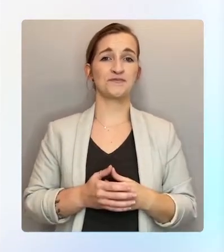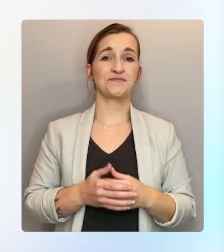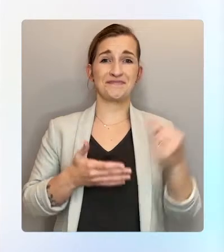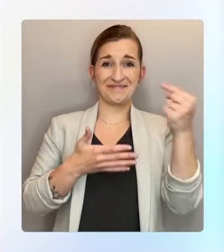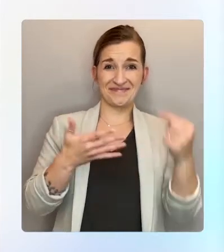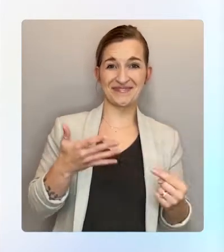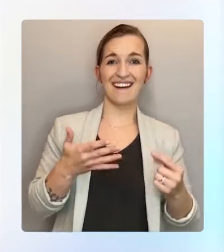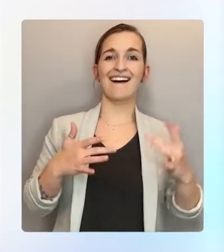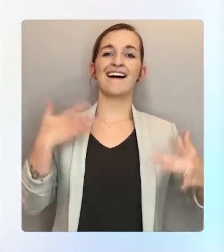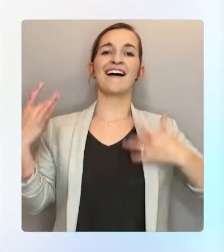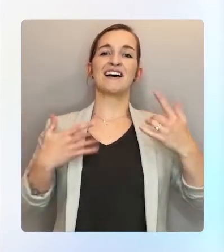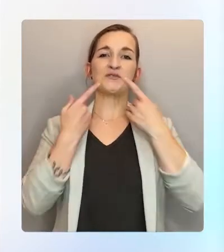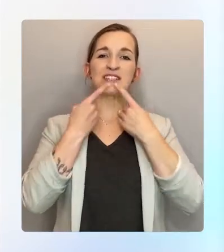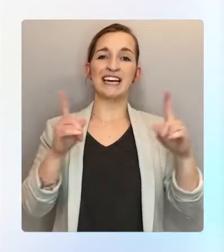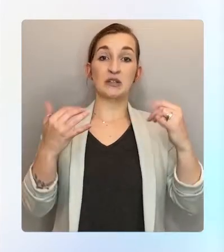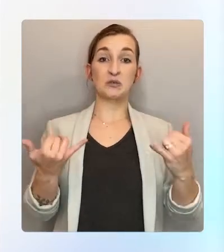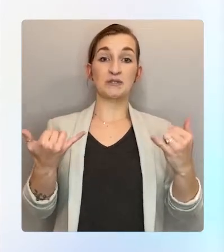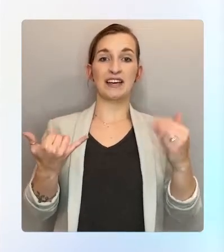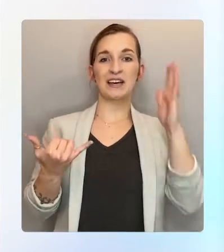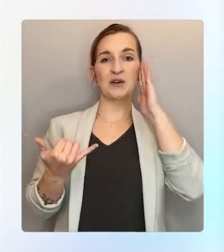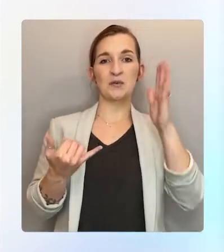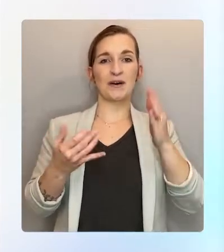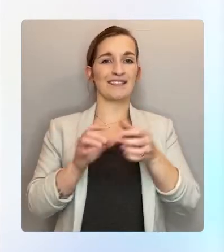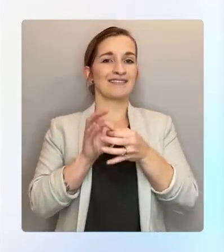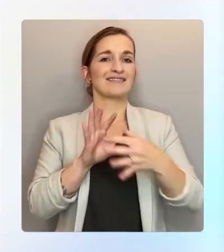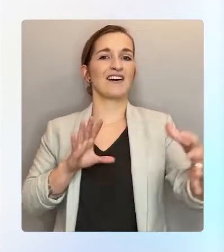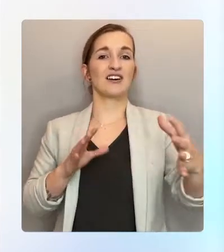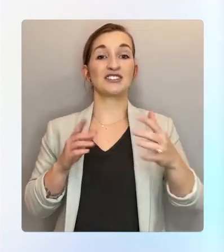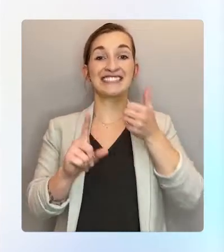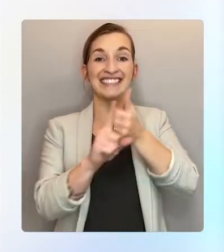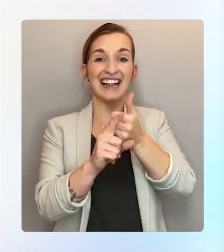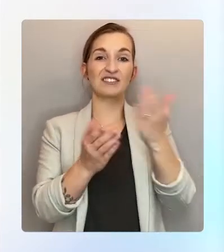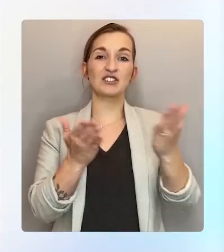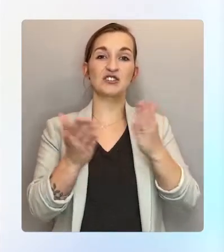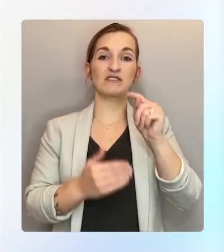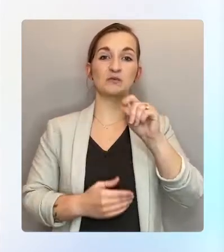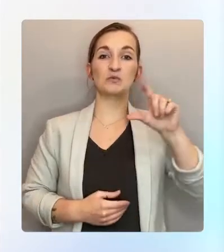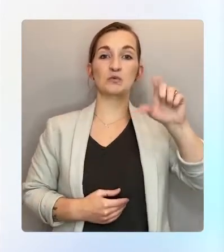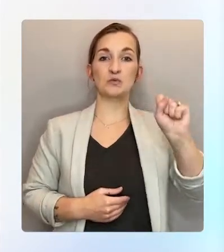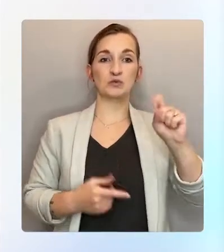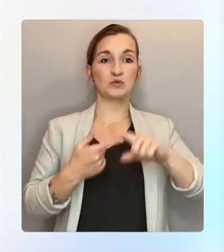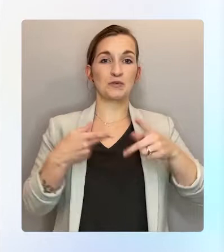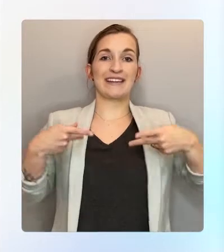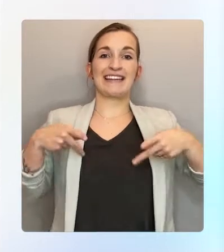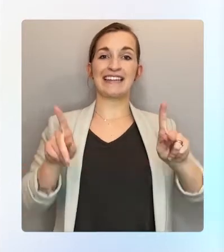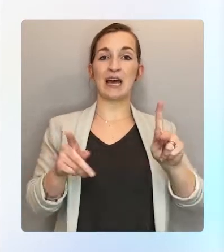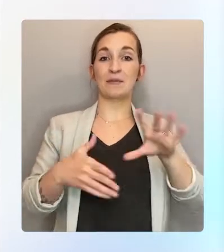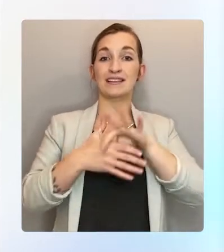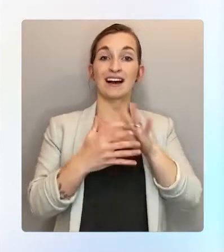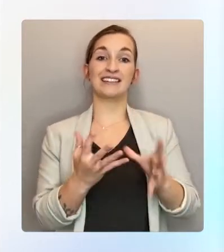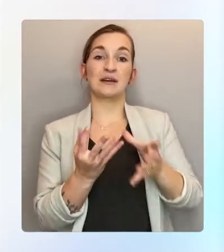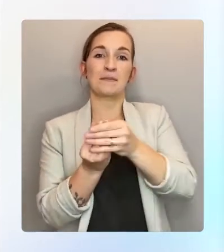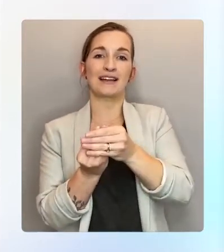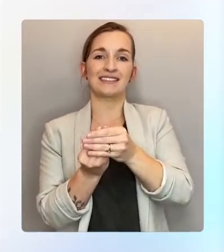that we'll be launching self-service tools to enable content bundling in sales. Just in time for the holiday season,